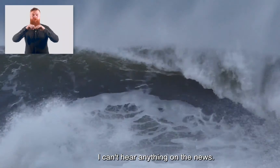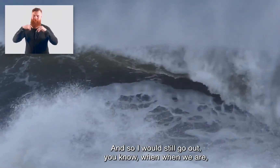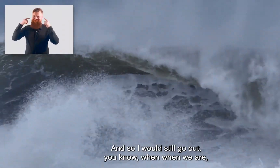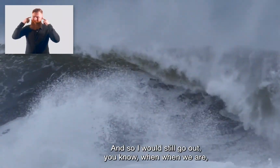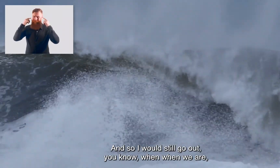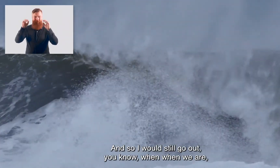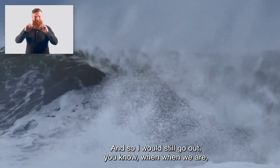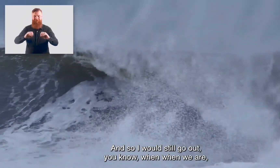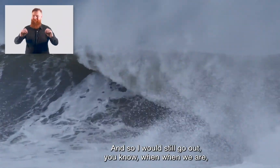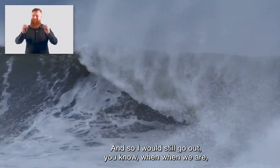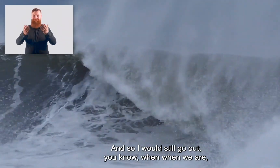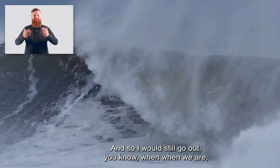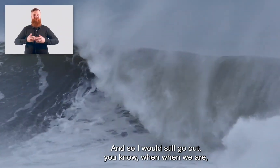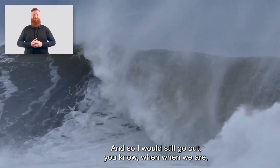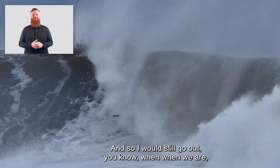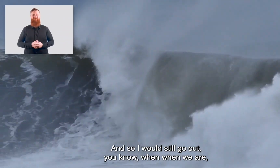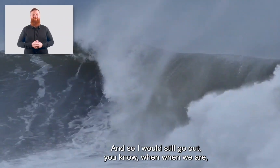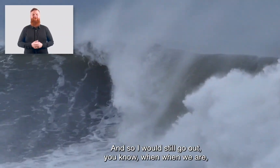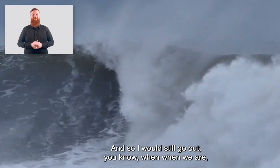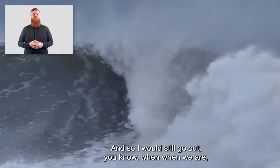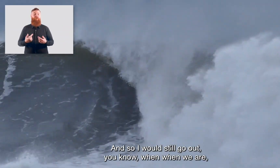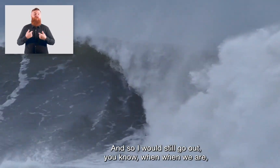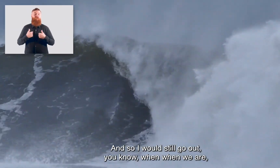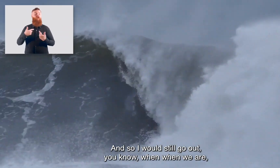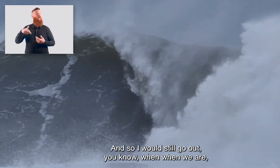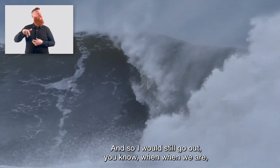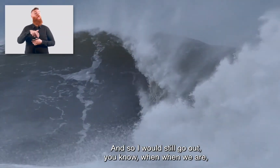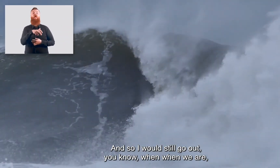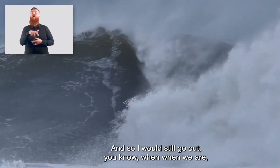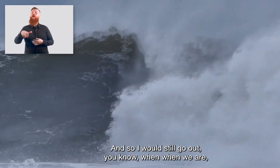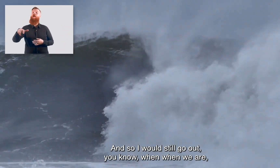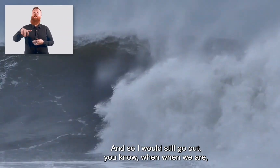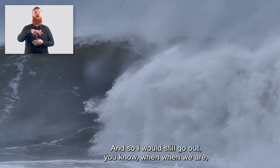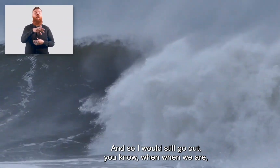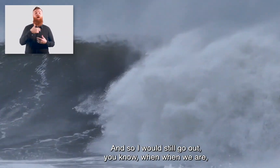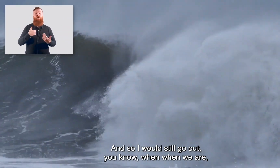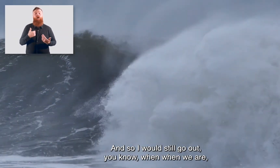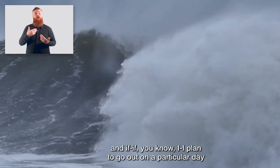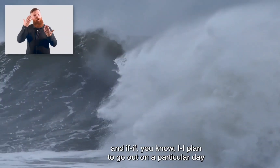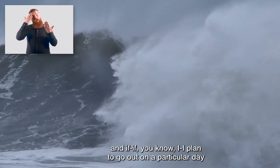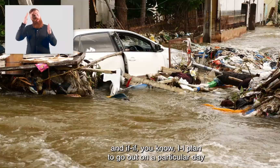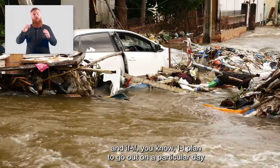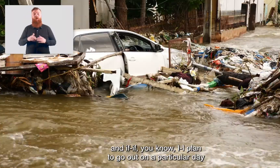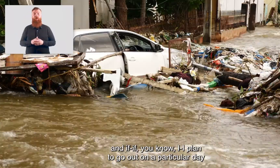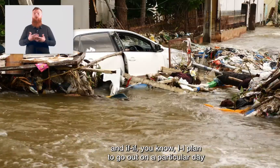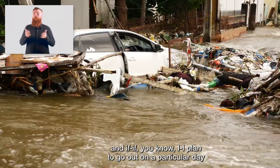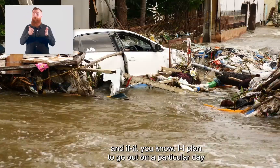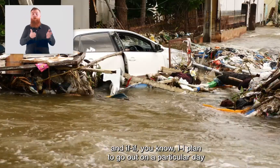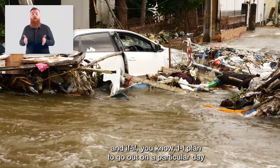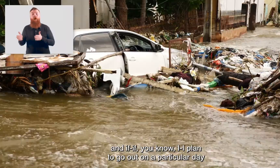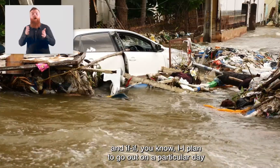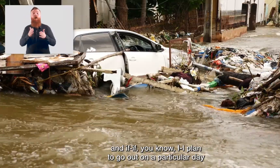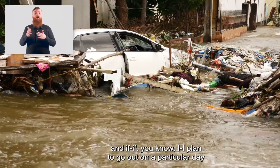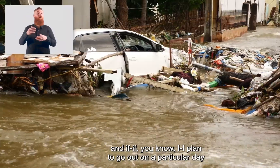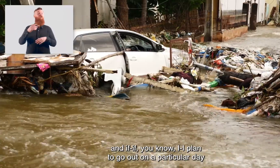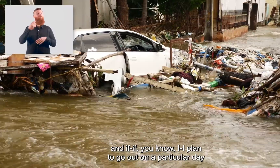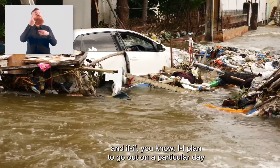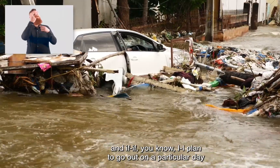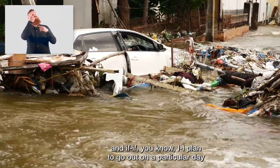And so I would still go out, you know, when when we are, and if-if, you know, I-I plan to go out on a particular day